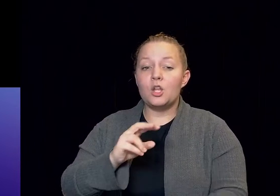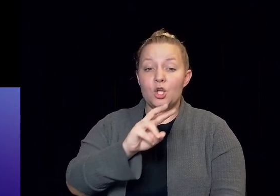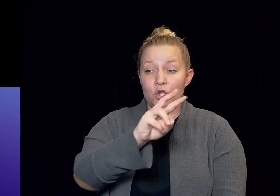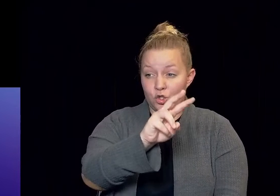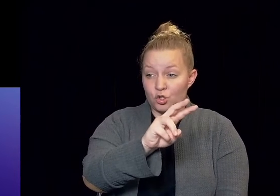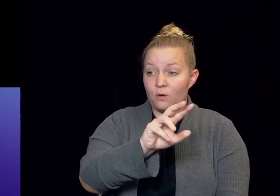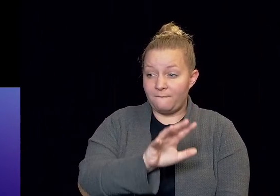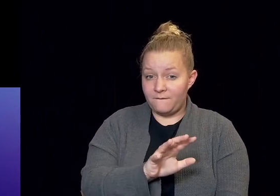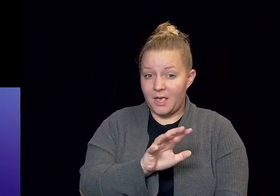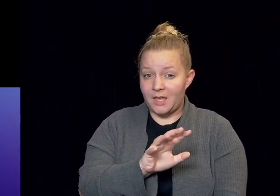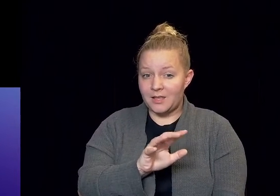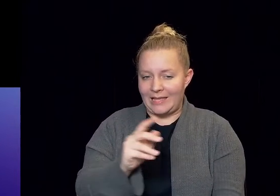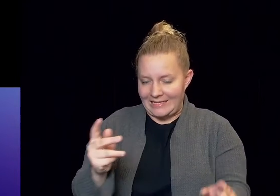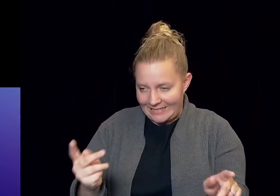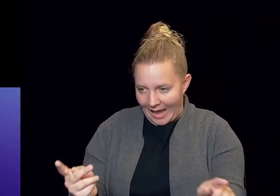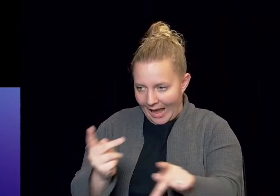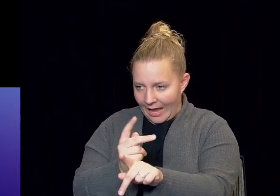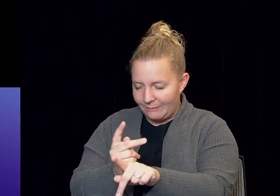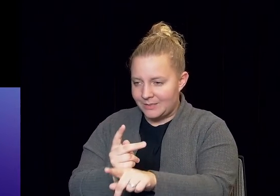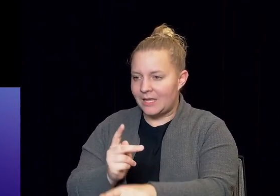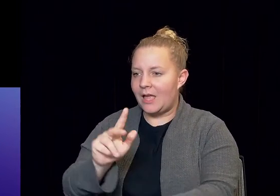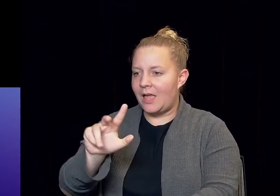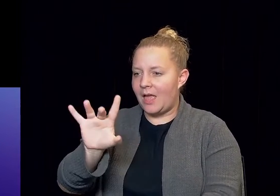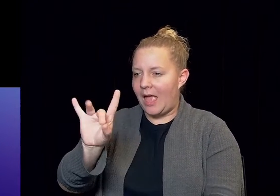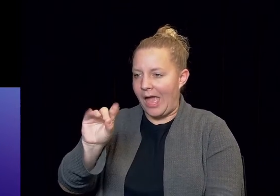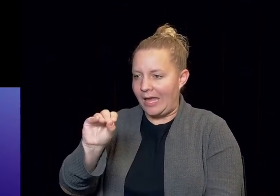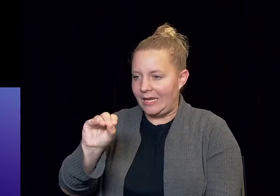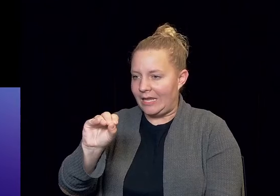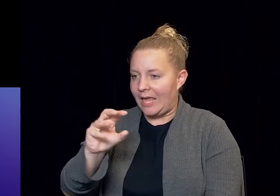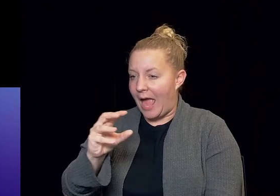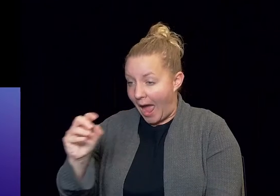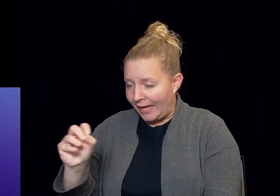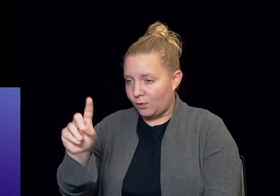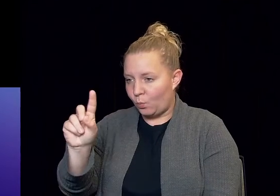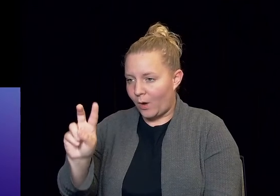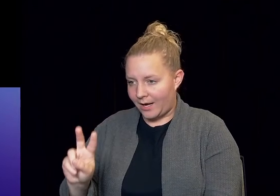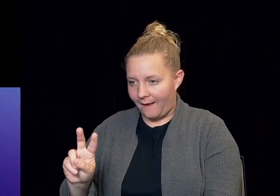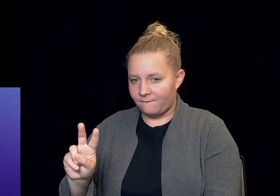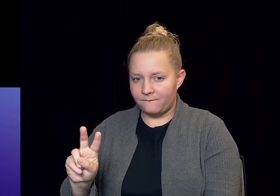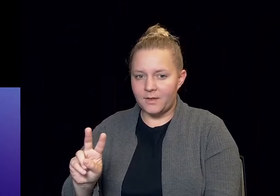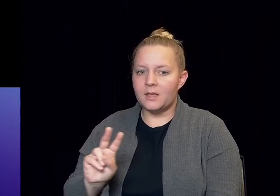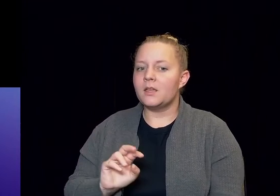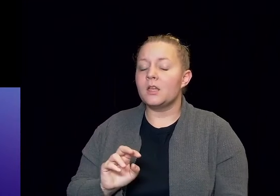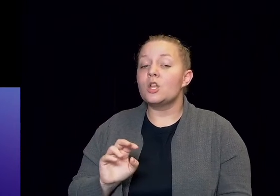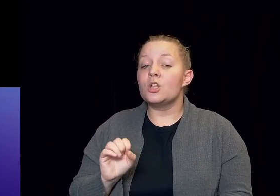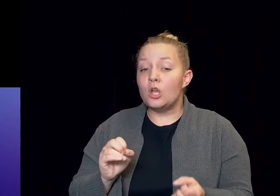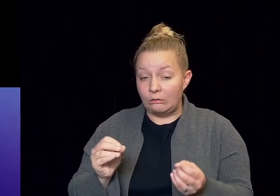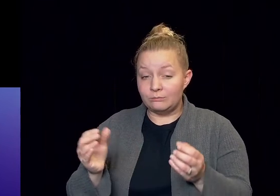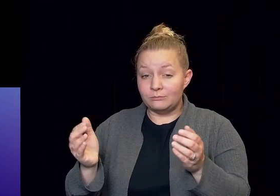know that we need to check mark this one. So, I really have 2/5 times 161/2.